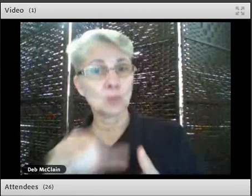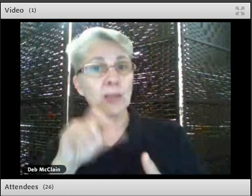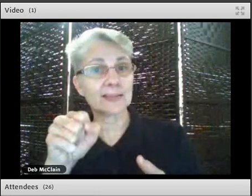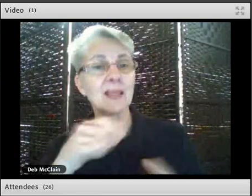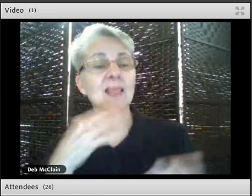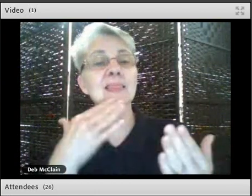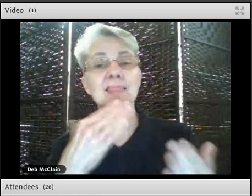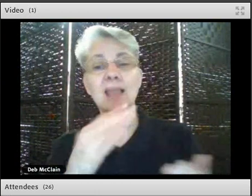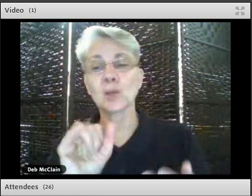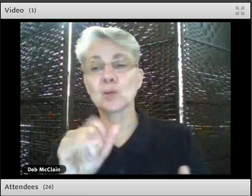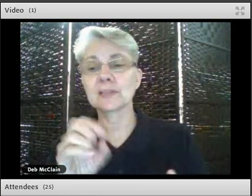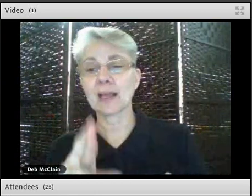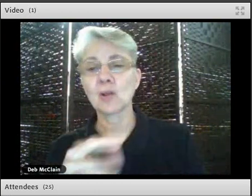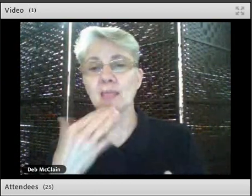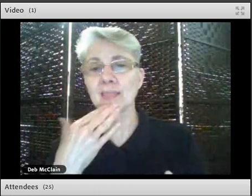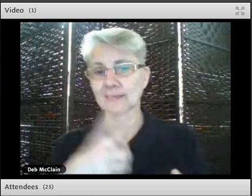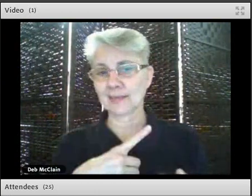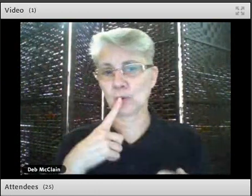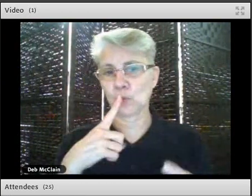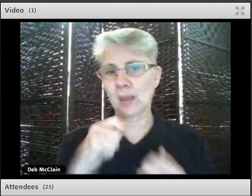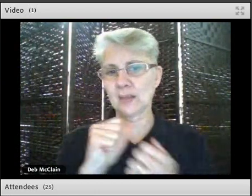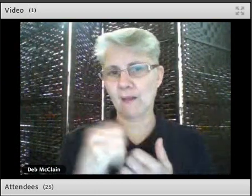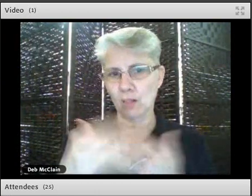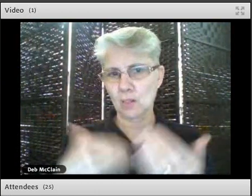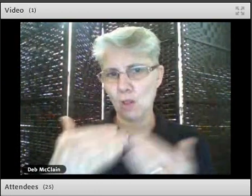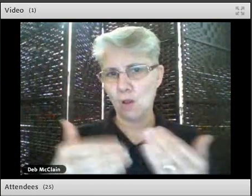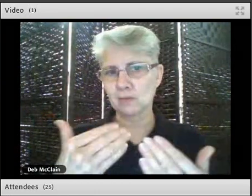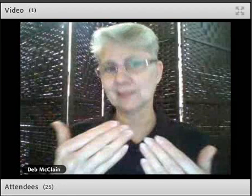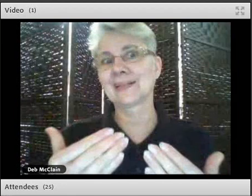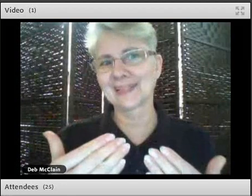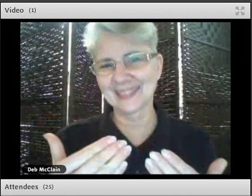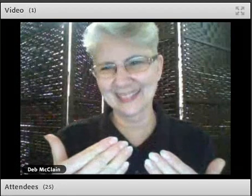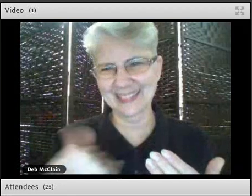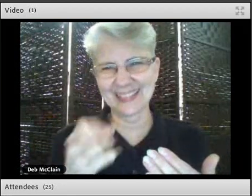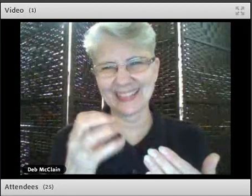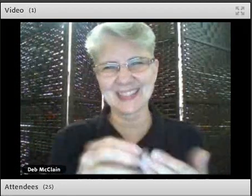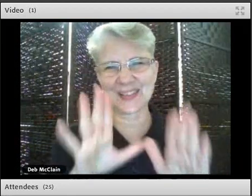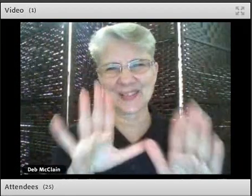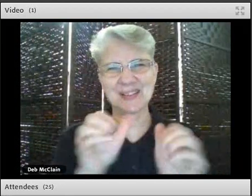Post: Thank you, Bobby, for such an informative webinar this morning. Attendees, if you enjoyed this webinar,